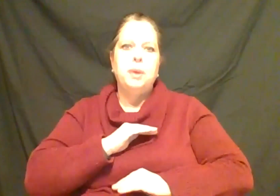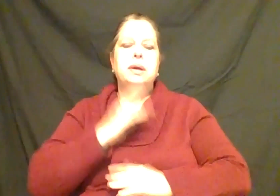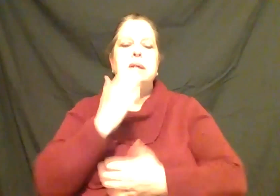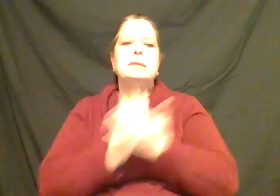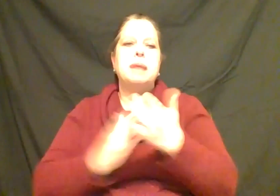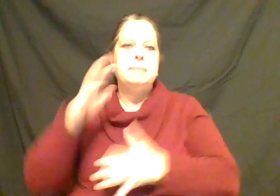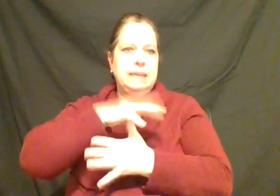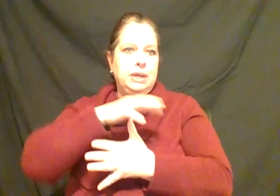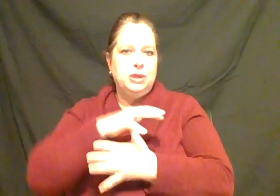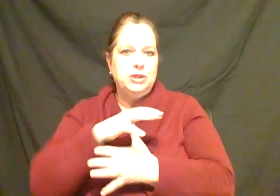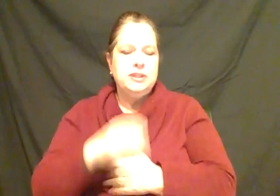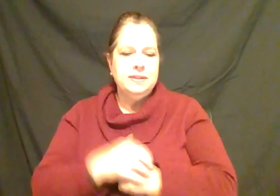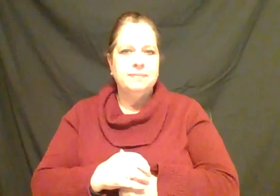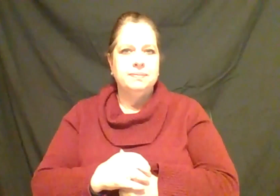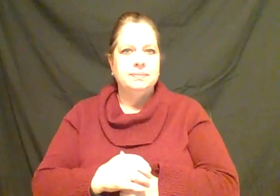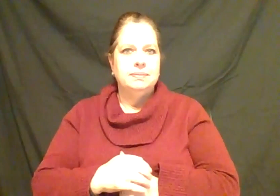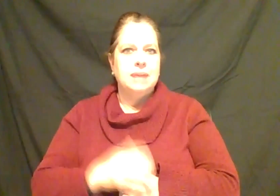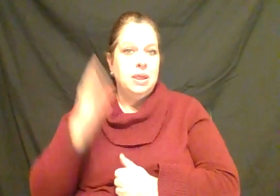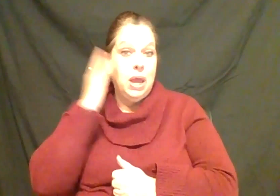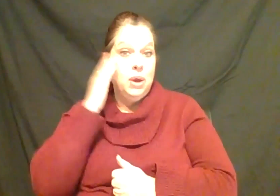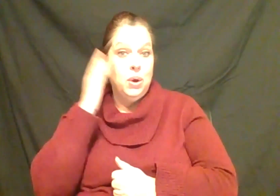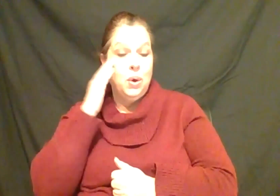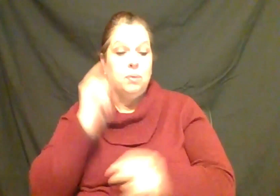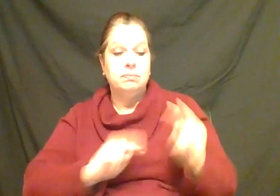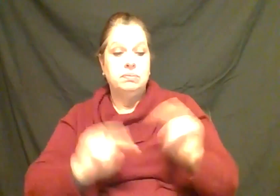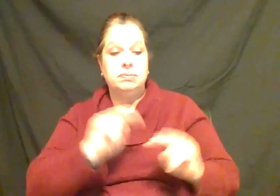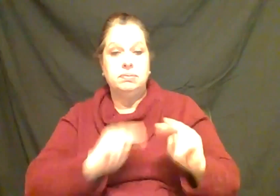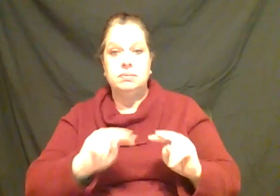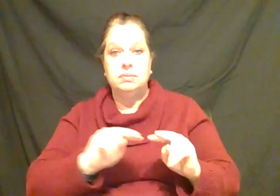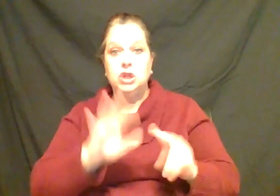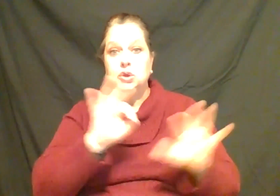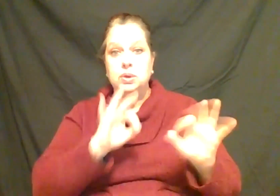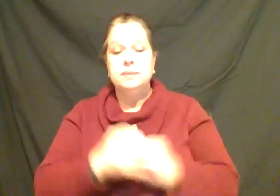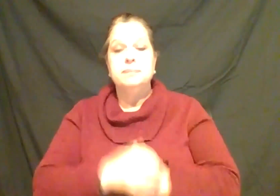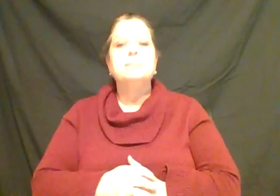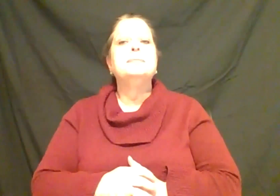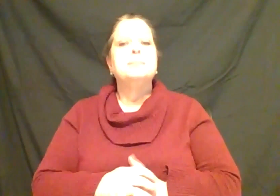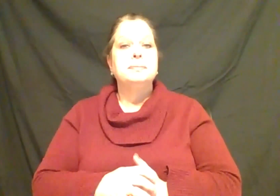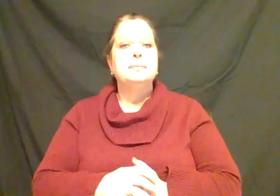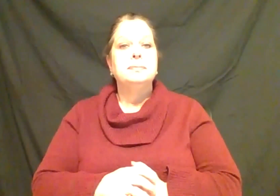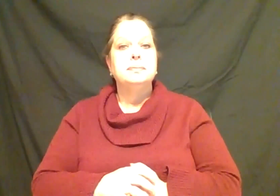that uh they know their requests will be looked at um the next question involves foreign language